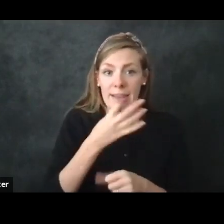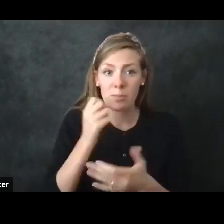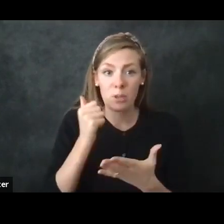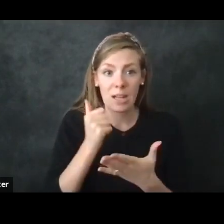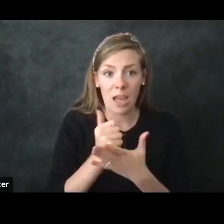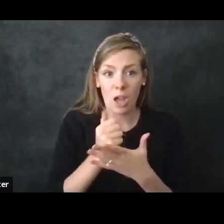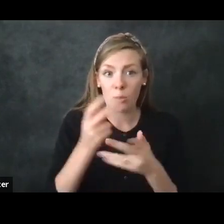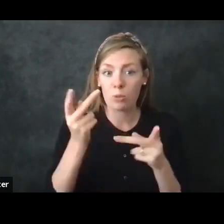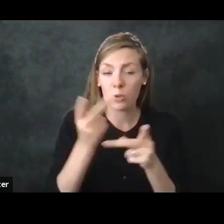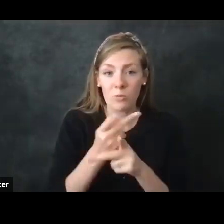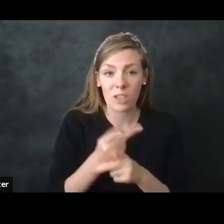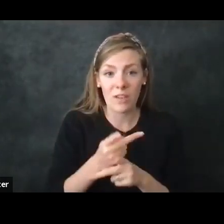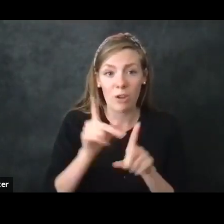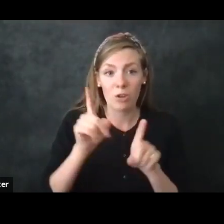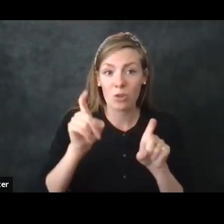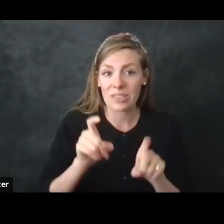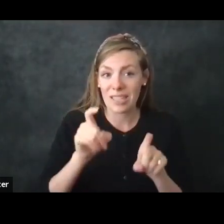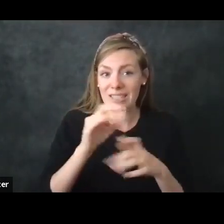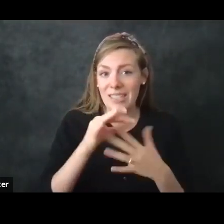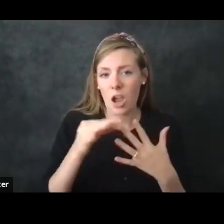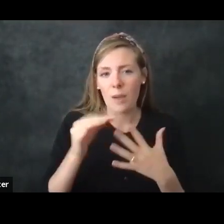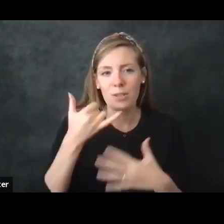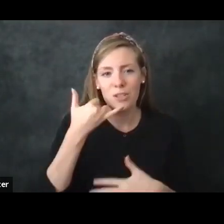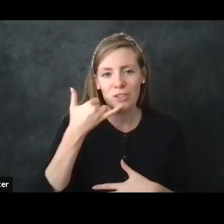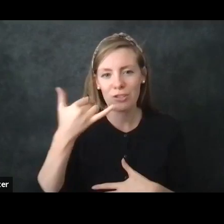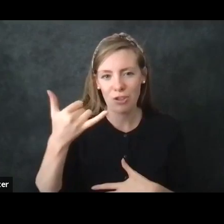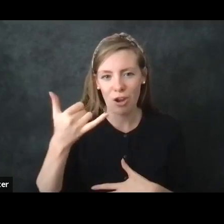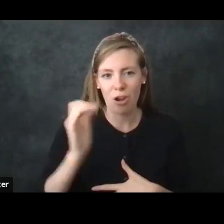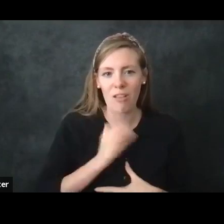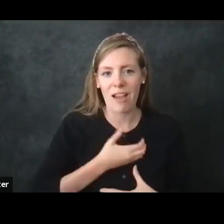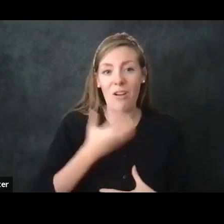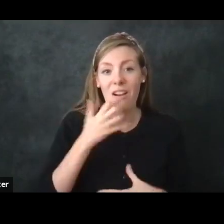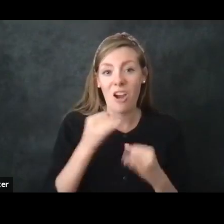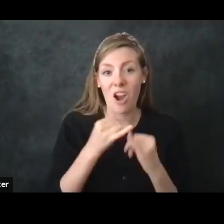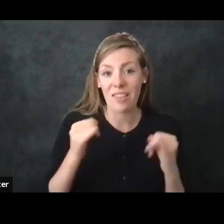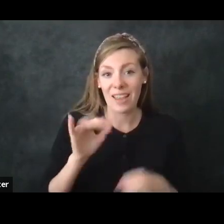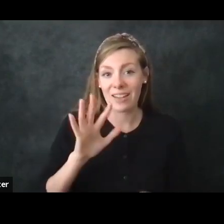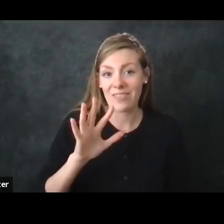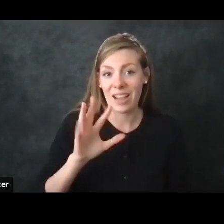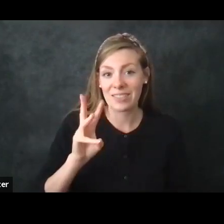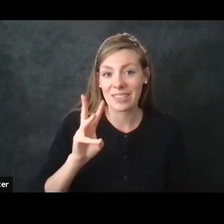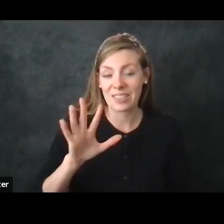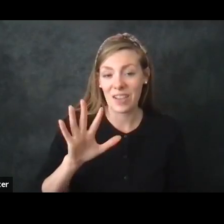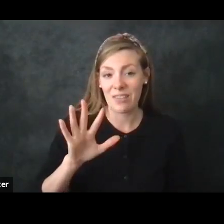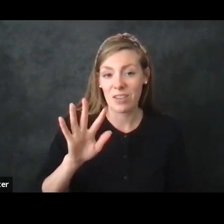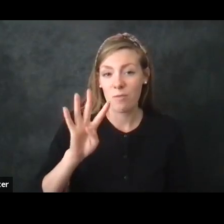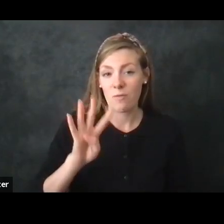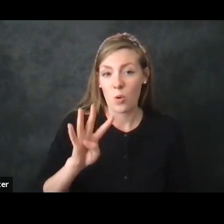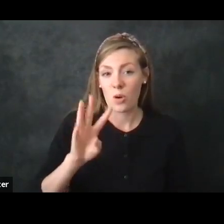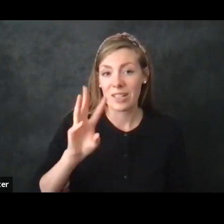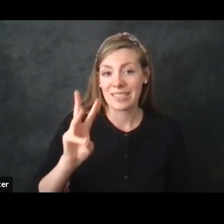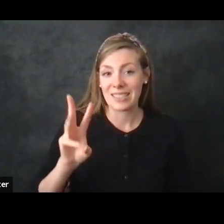many testing options, please call the Sonoma County Hotline at 565-4667.